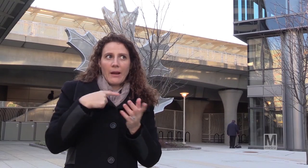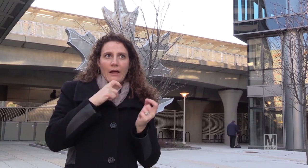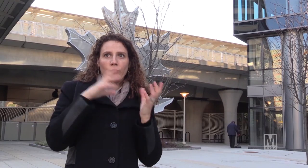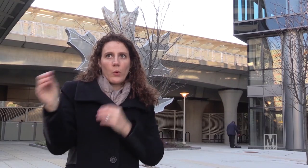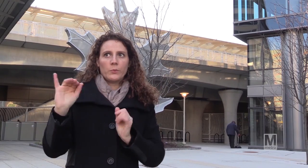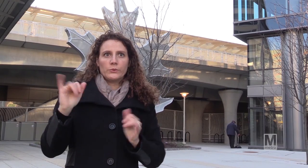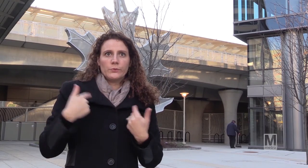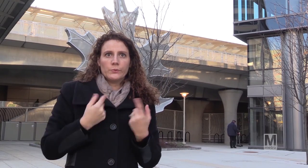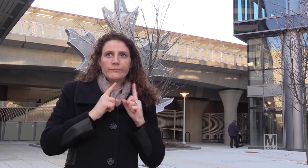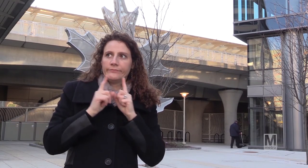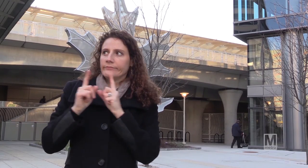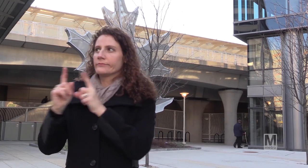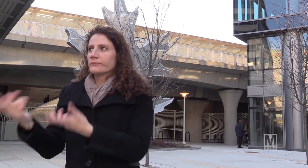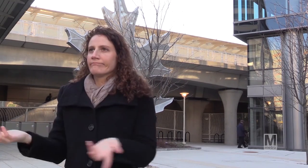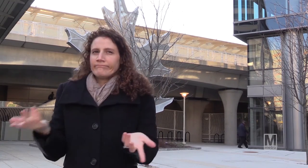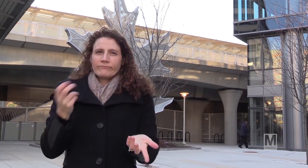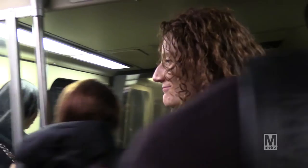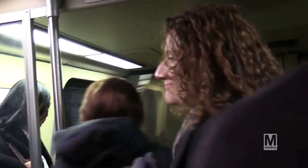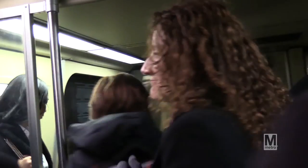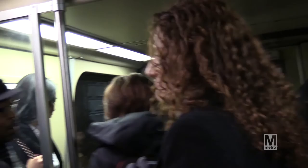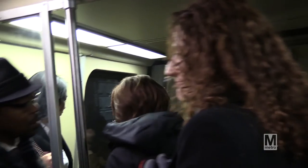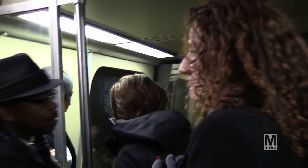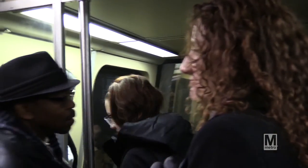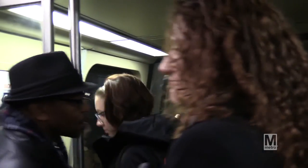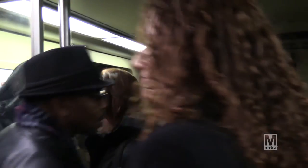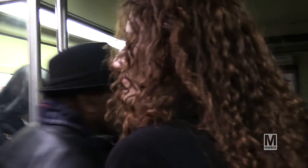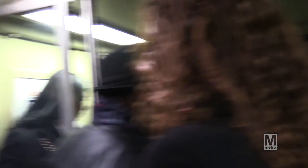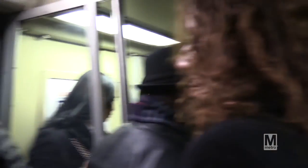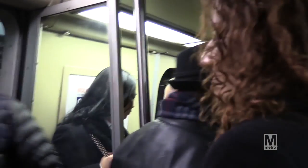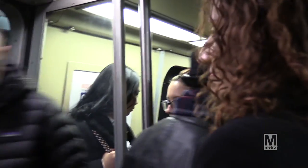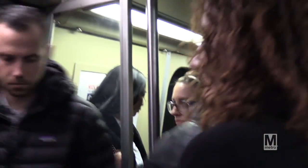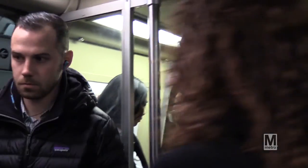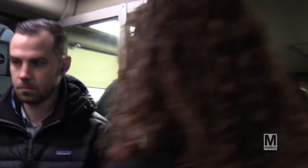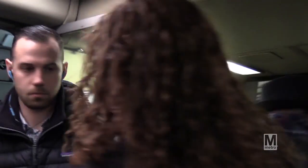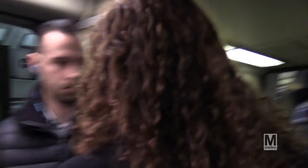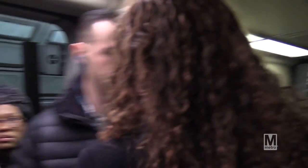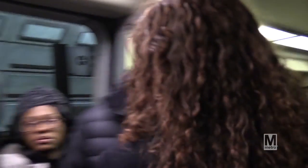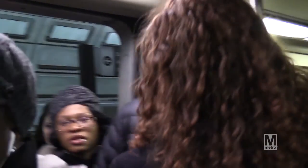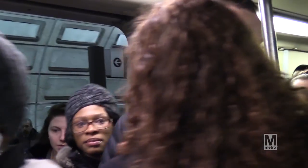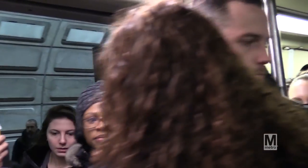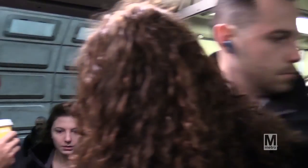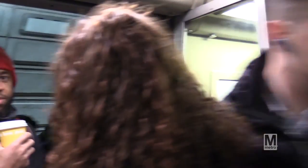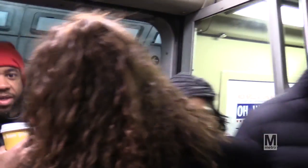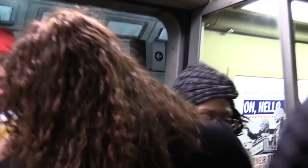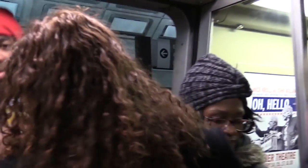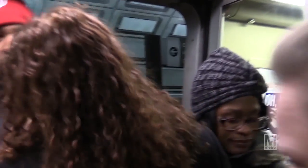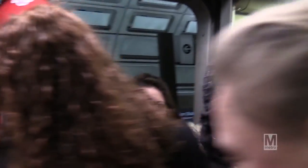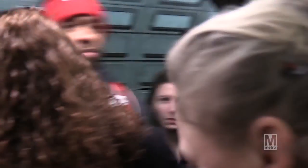if people are leaving the train or something, I'm trying to figure out, "Am I supposed to be following everyone?